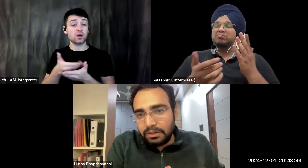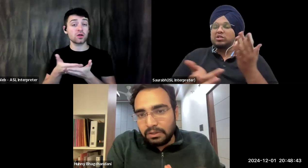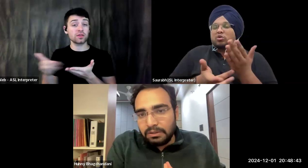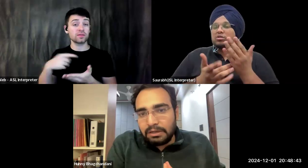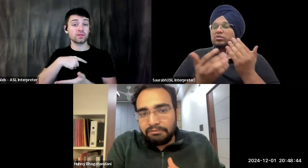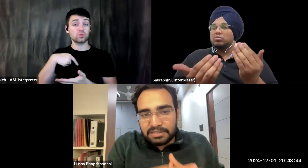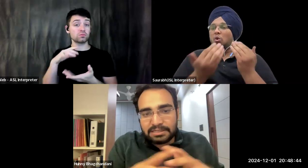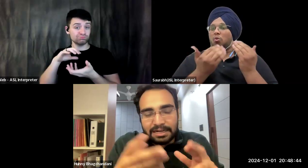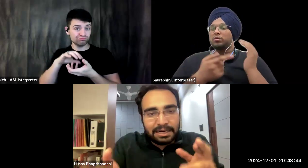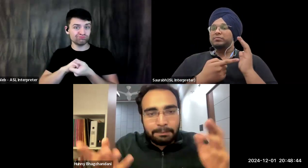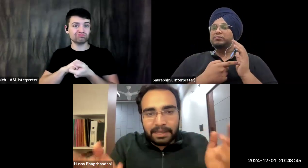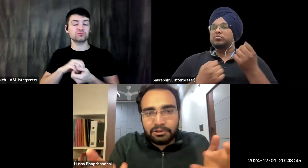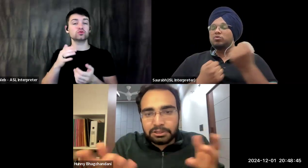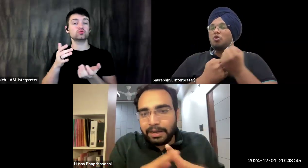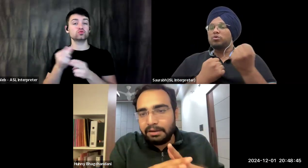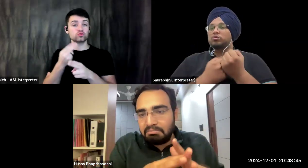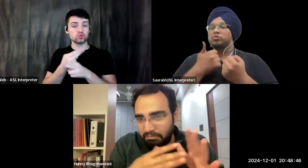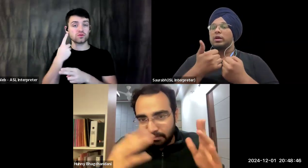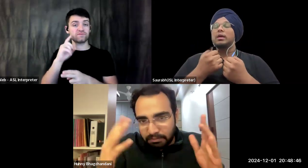which is currently being used by